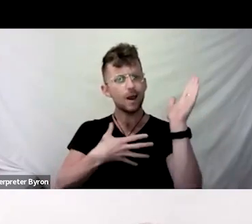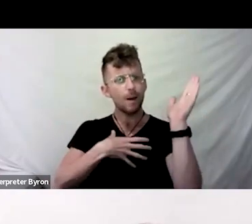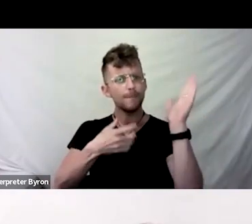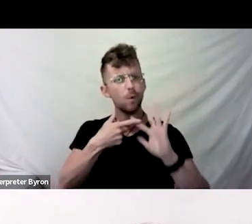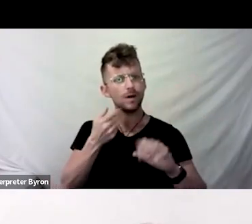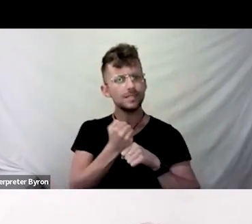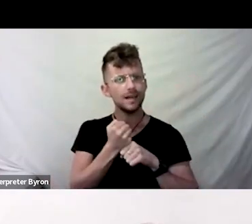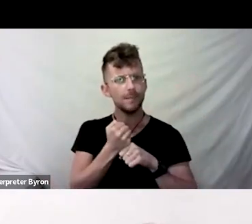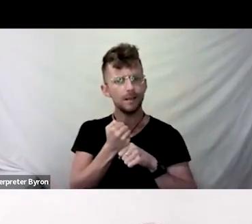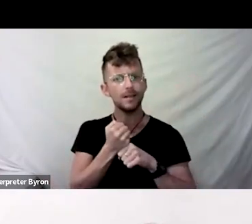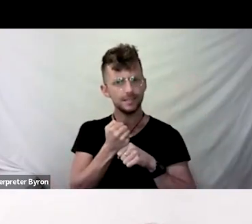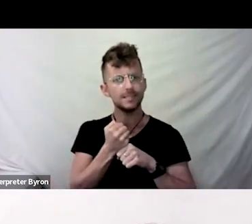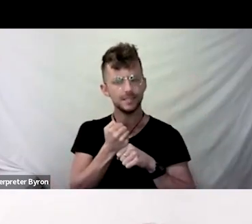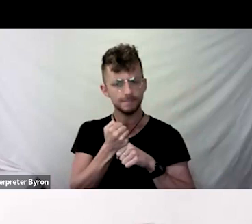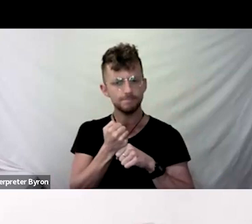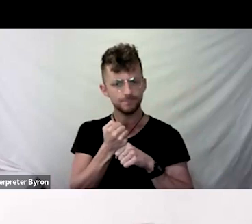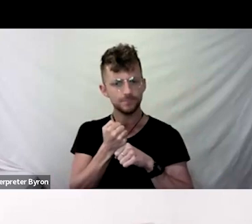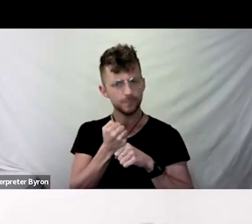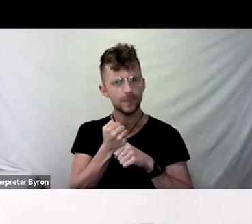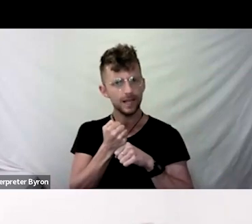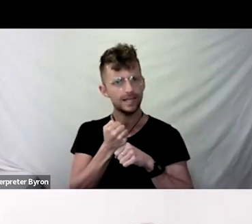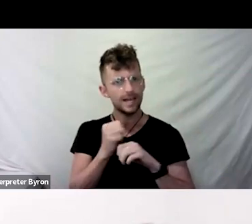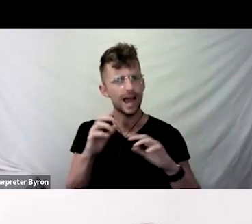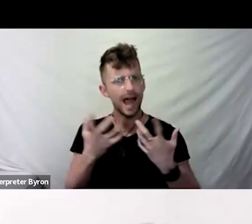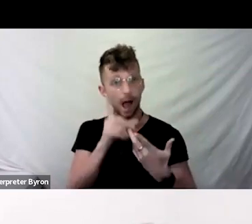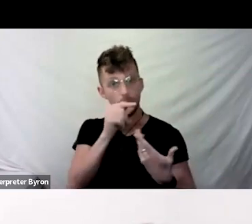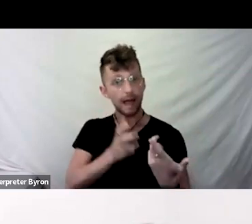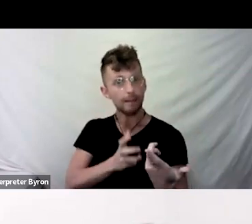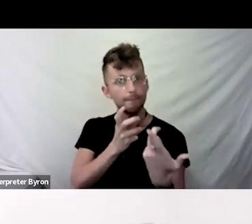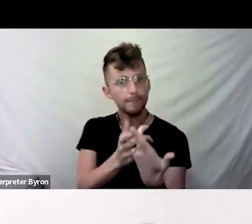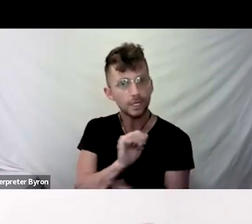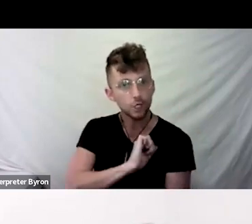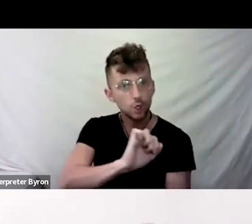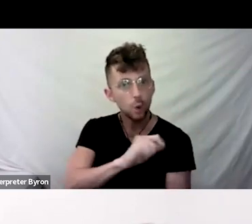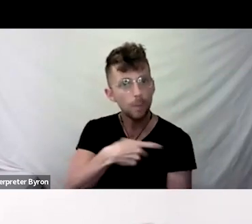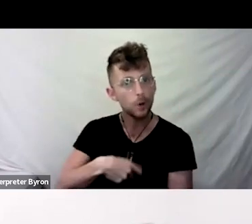as such, can be applied to your particular situation, for example. So, you know,